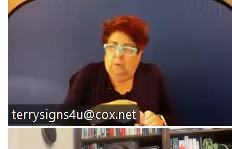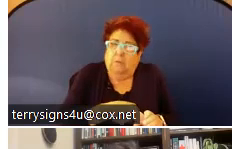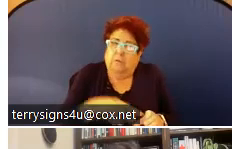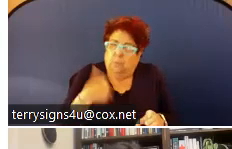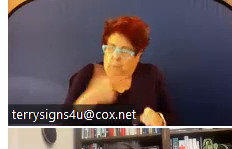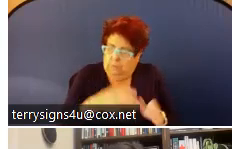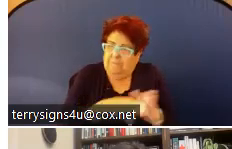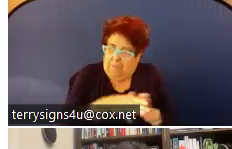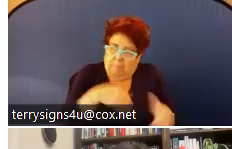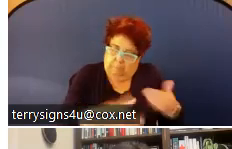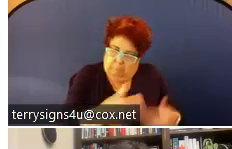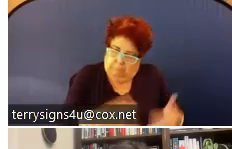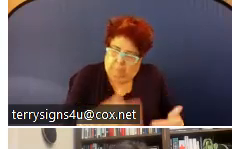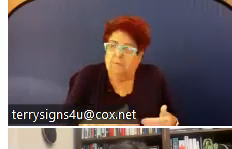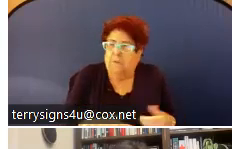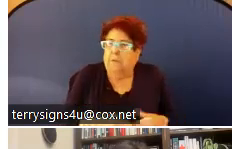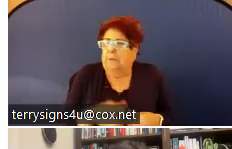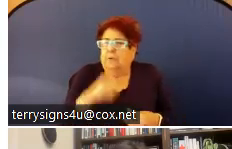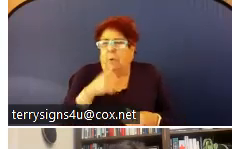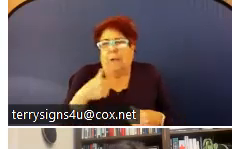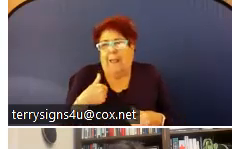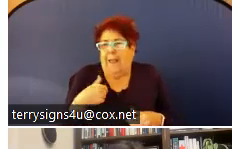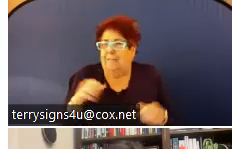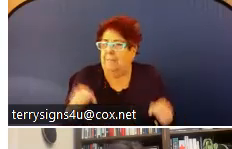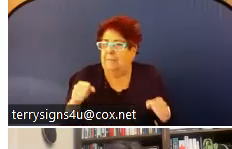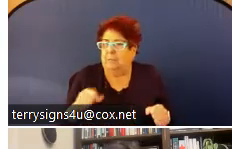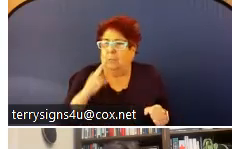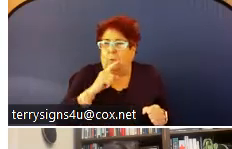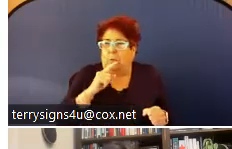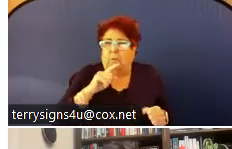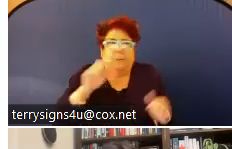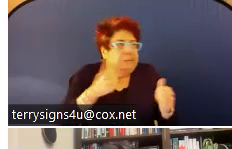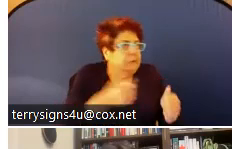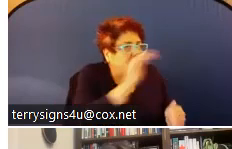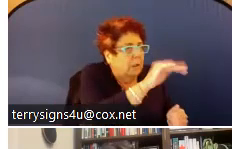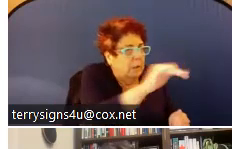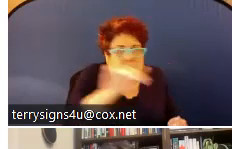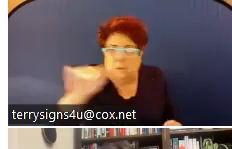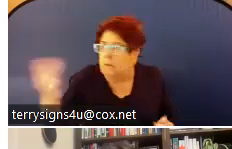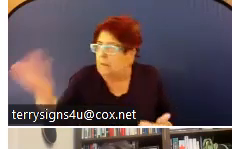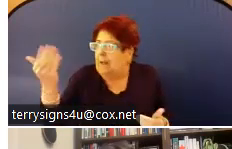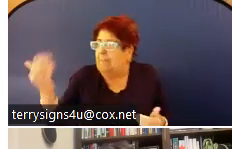We don't have capacity to go out and pull and chase people to be a part of it. But we do try to